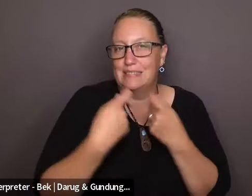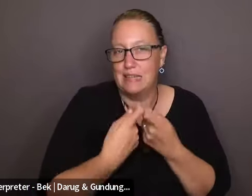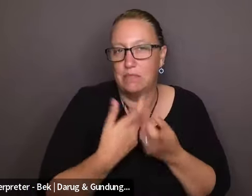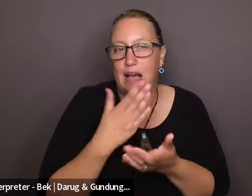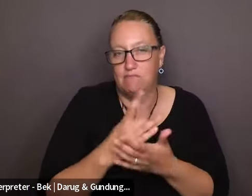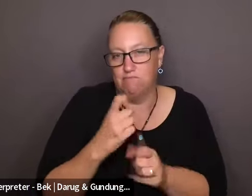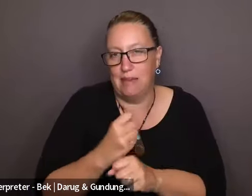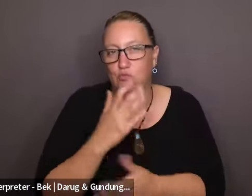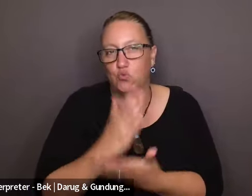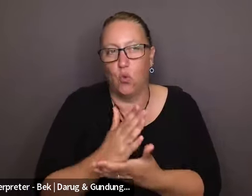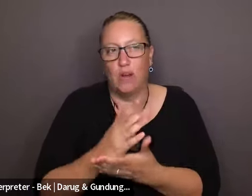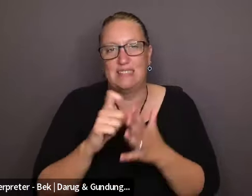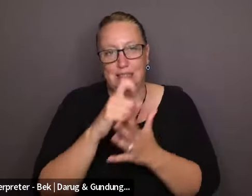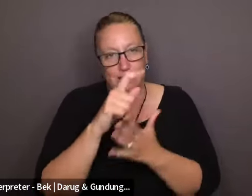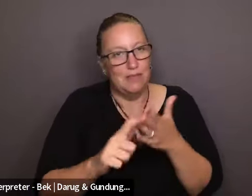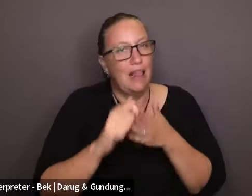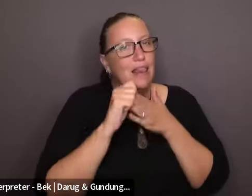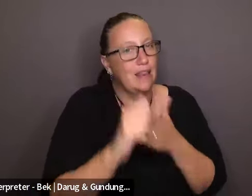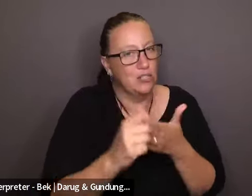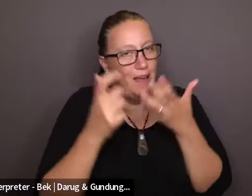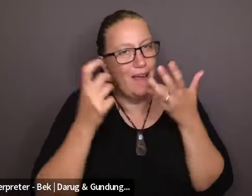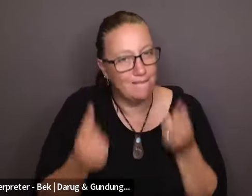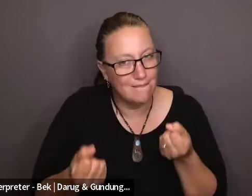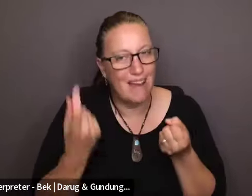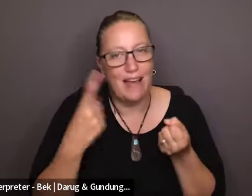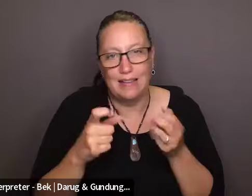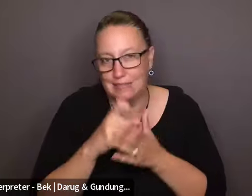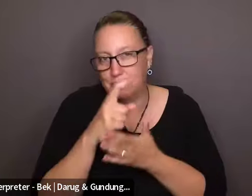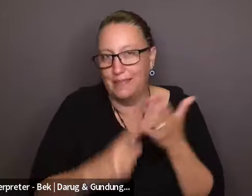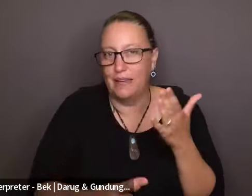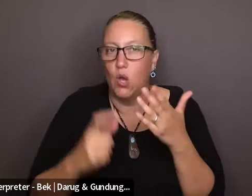organisation, for example. However, you would need to